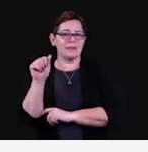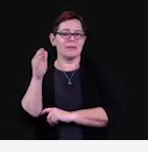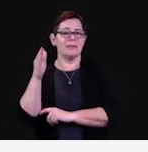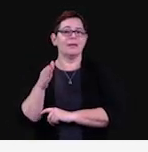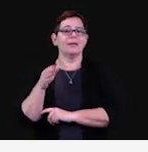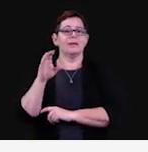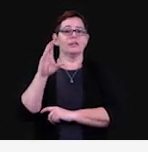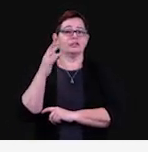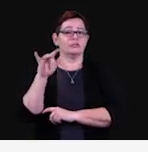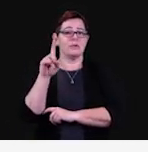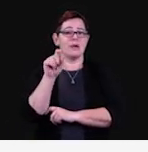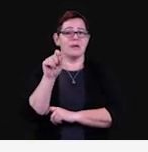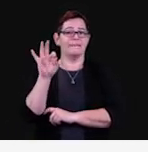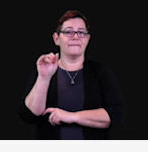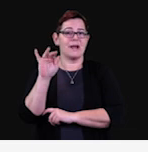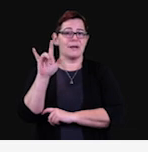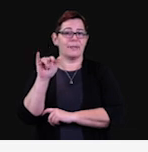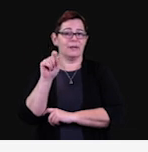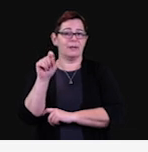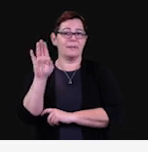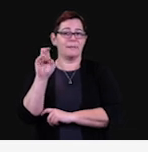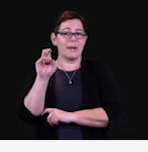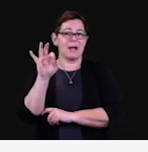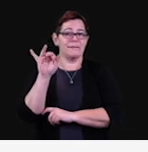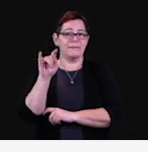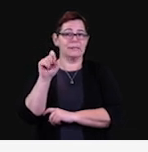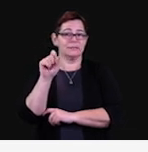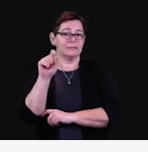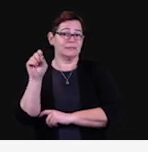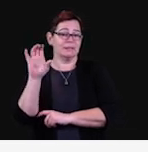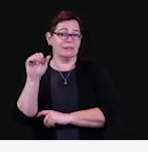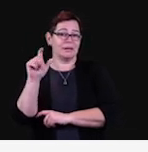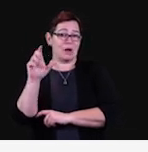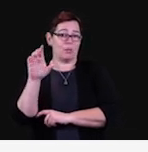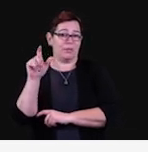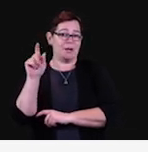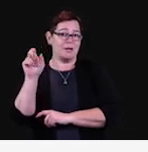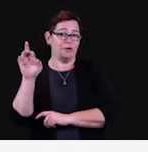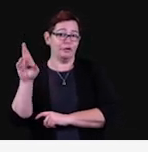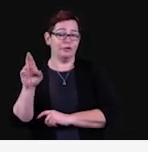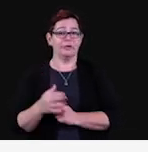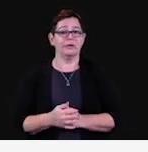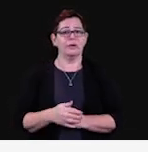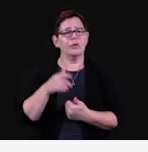Remember to do your taxes on time every year to keep getting benefits and credits.